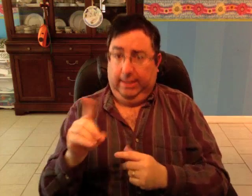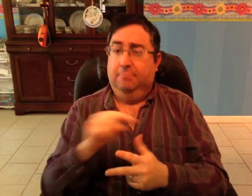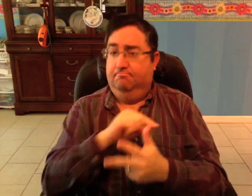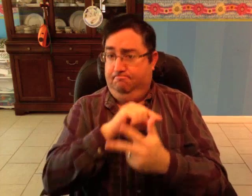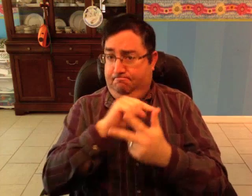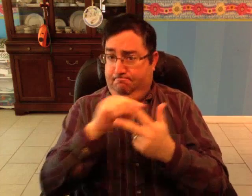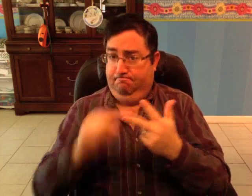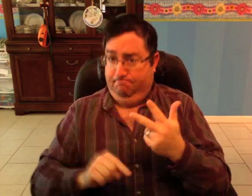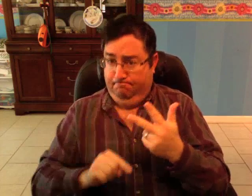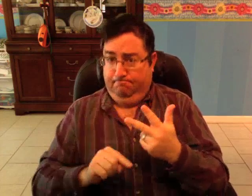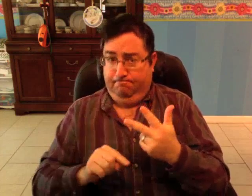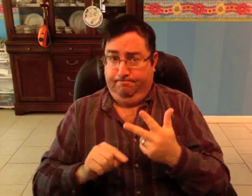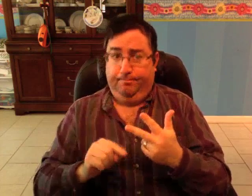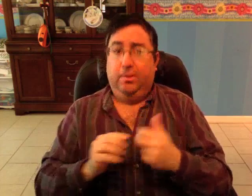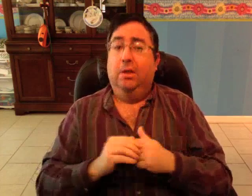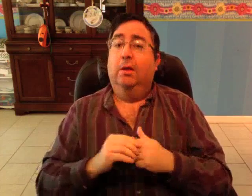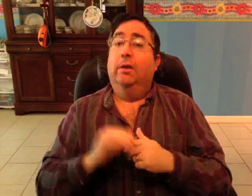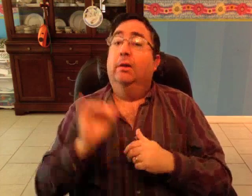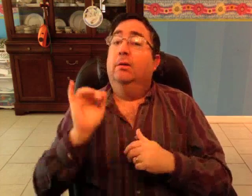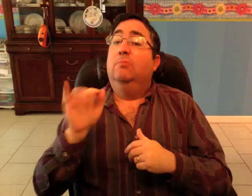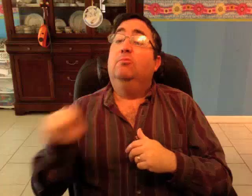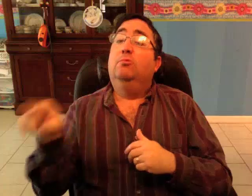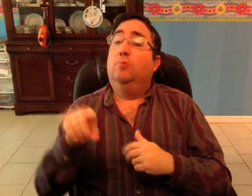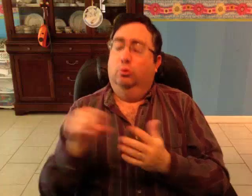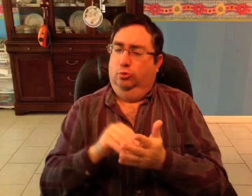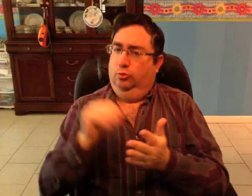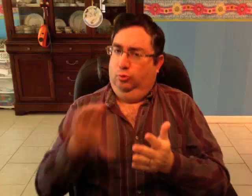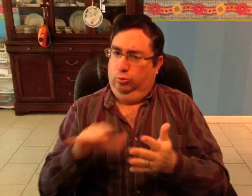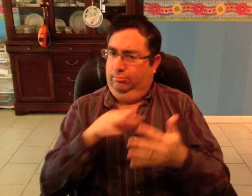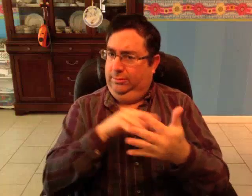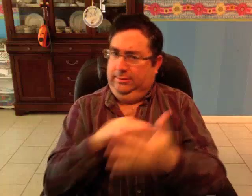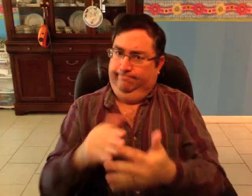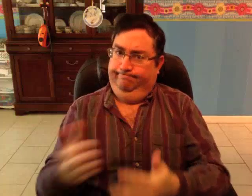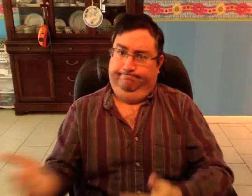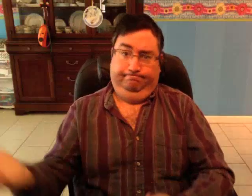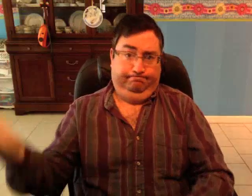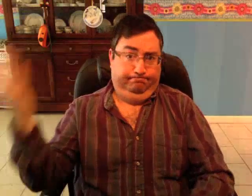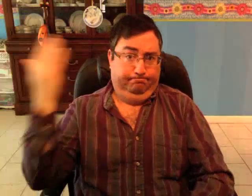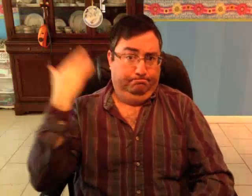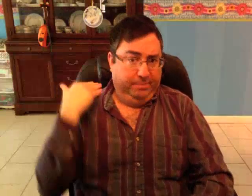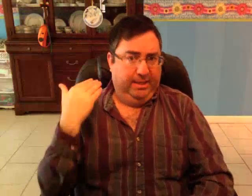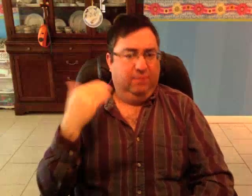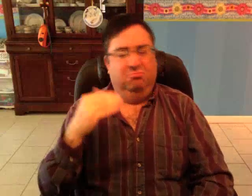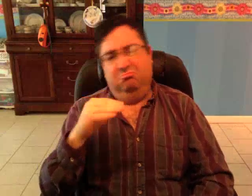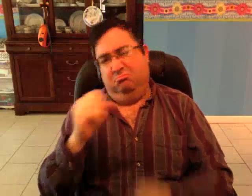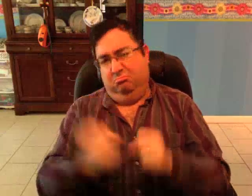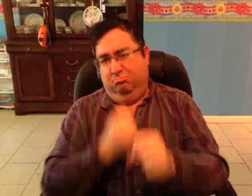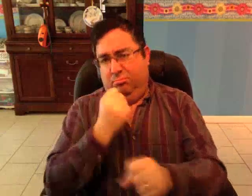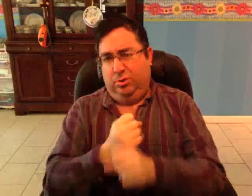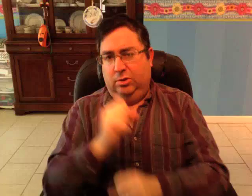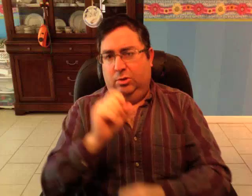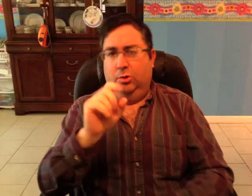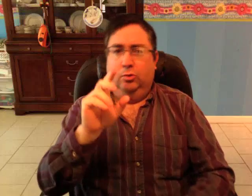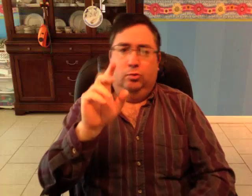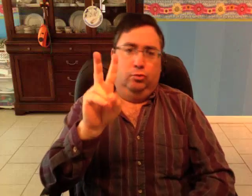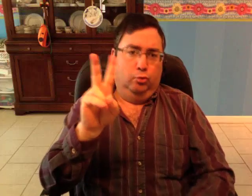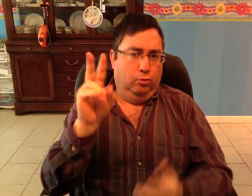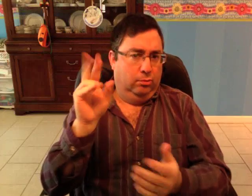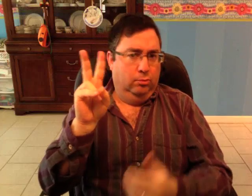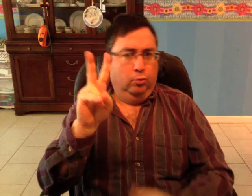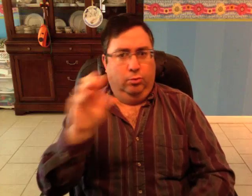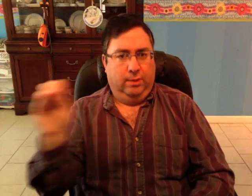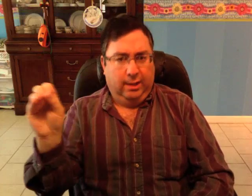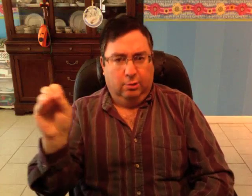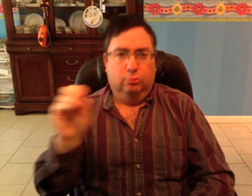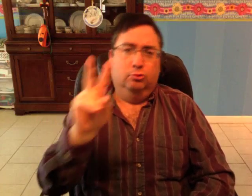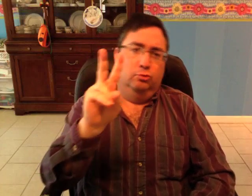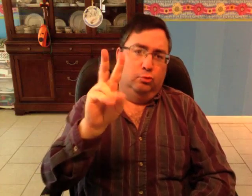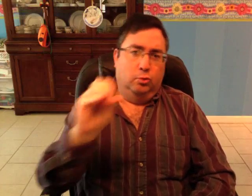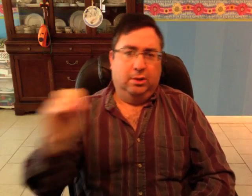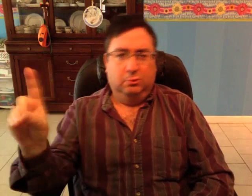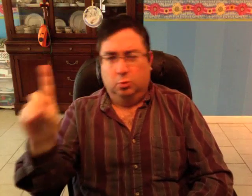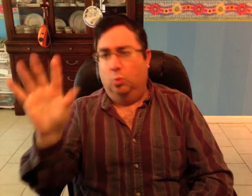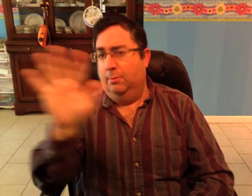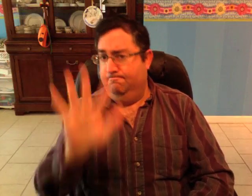The study occurred during the year 2000 - 2001.